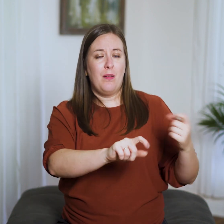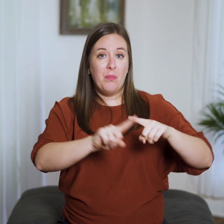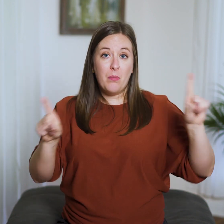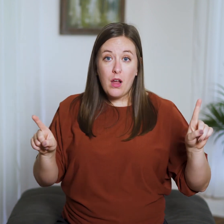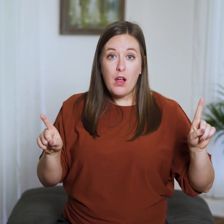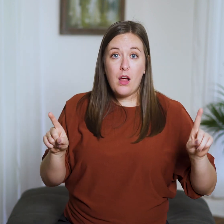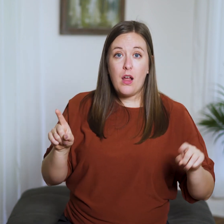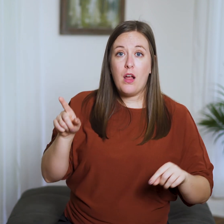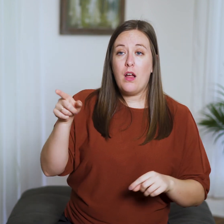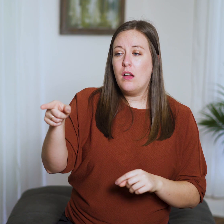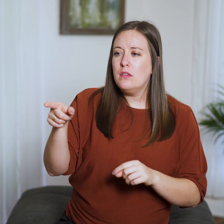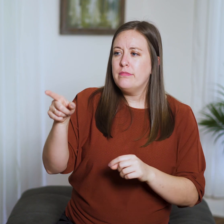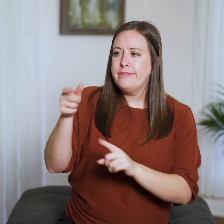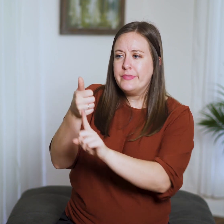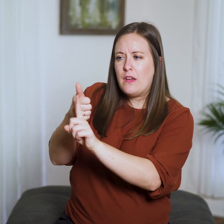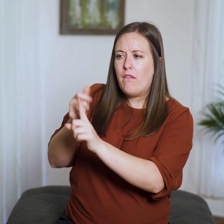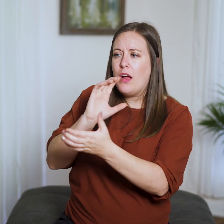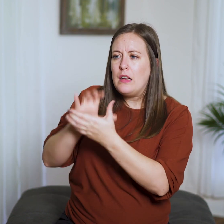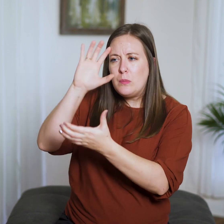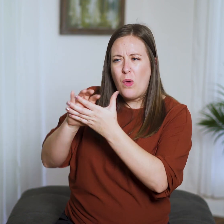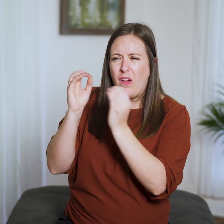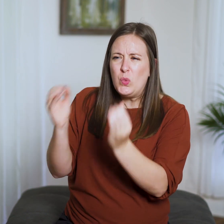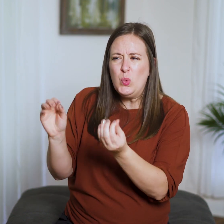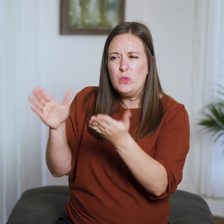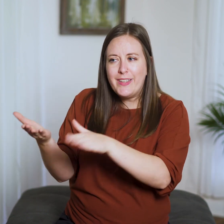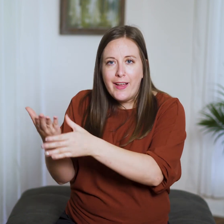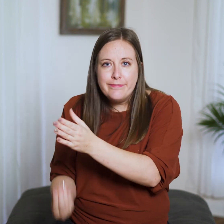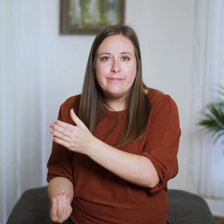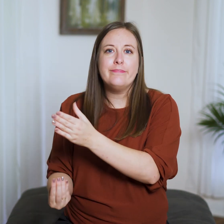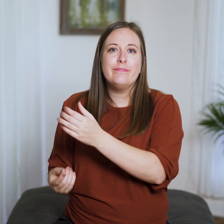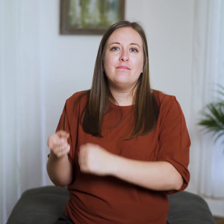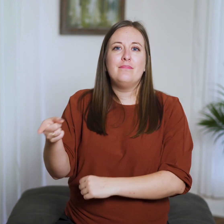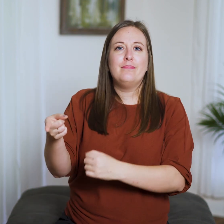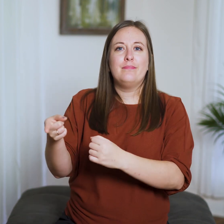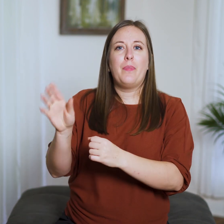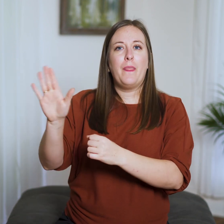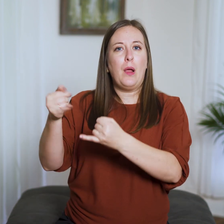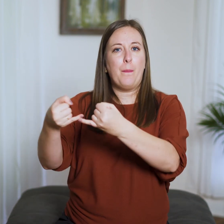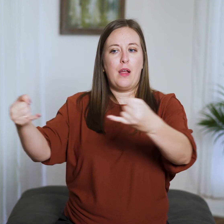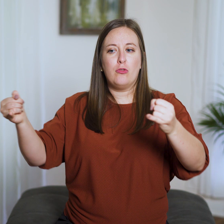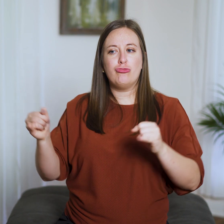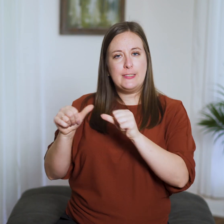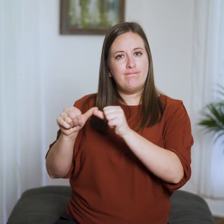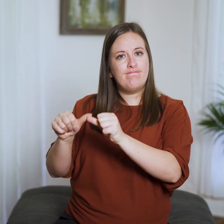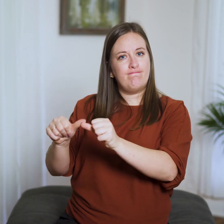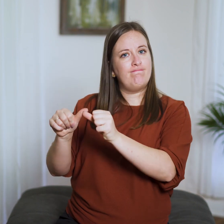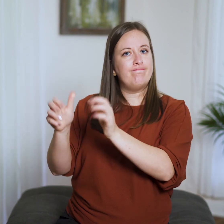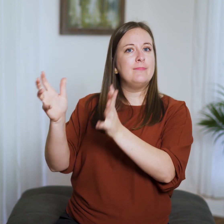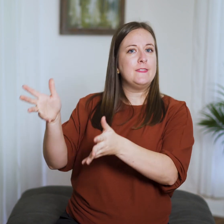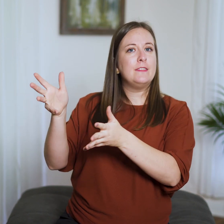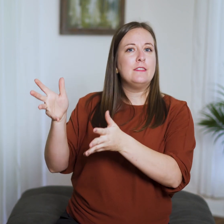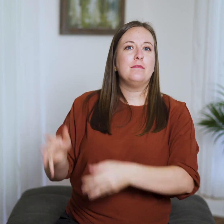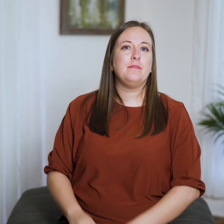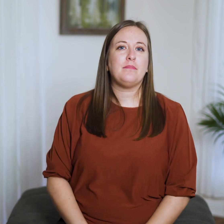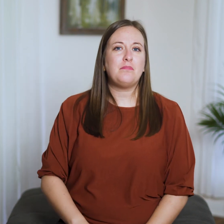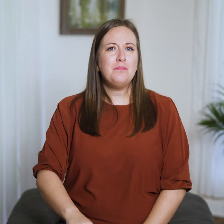but maintains the widow's boundaries.”